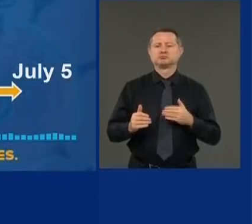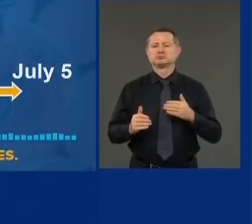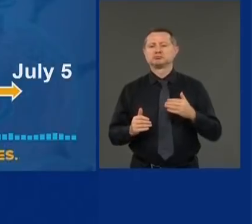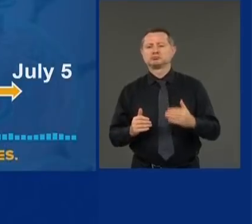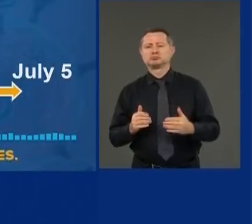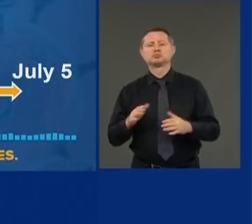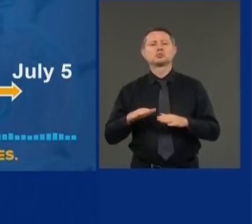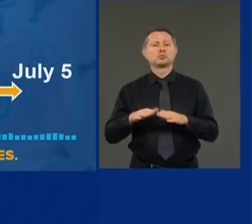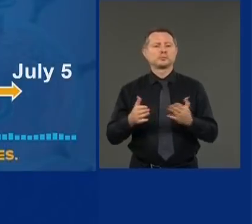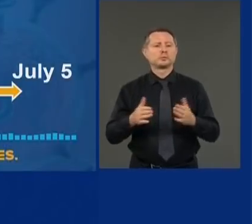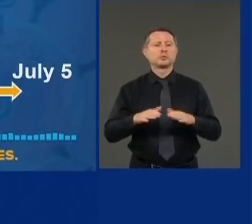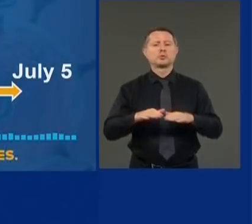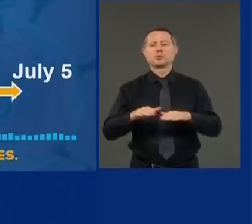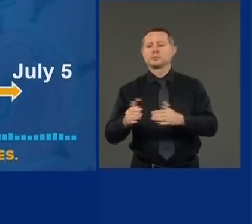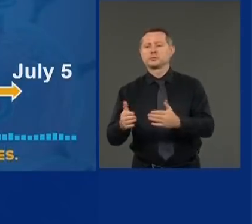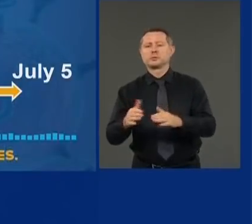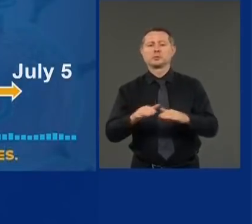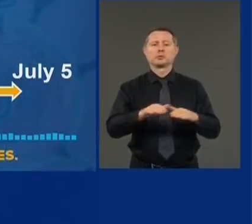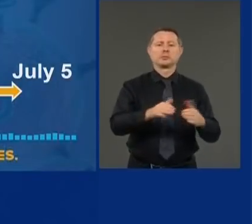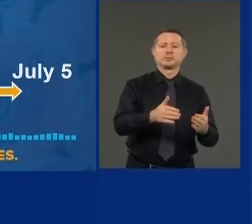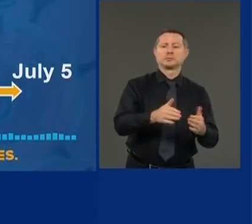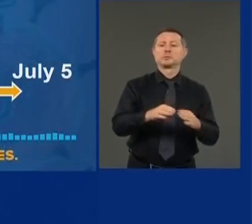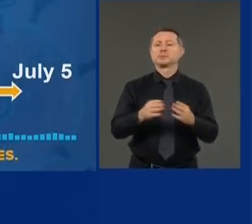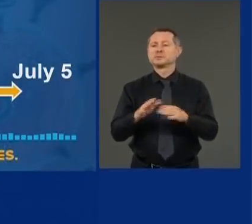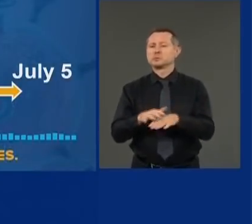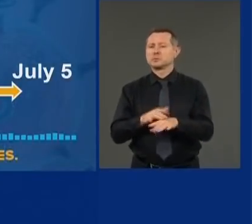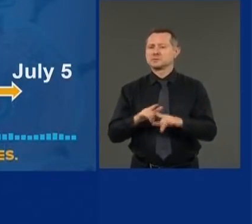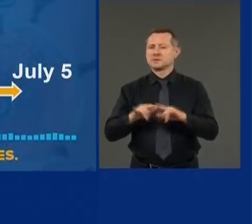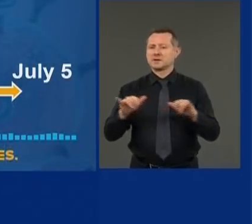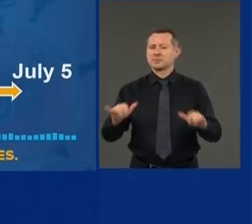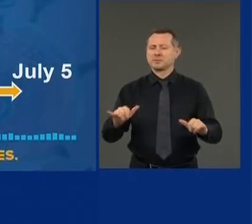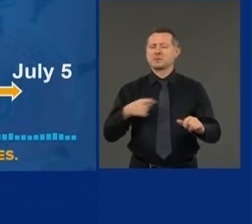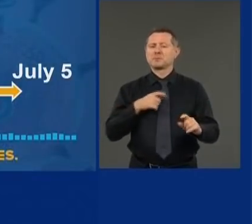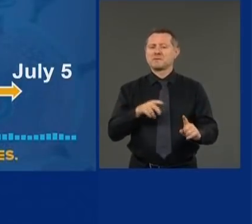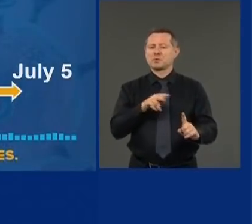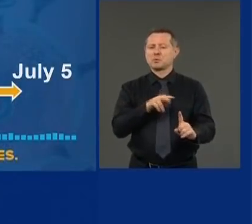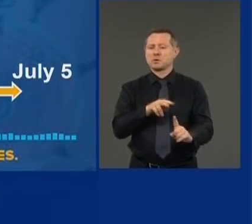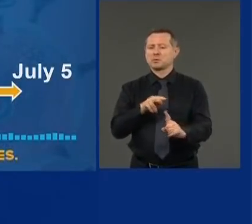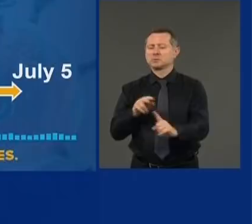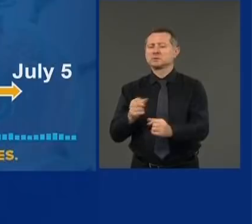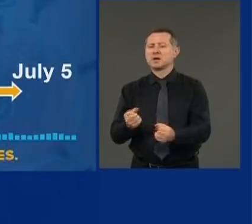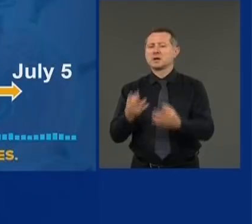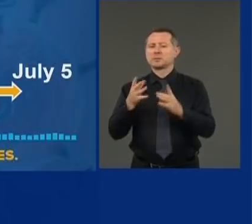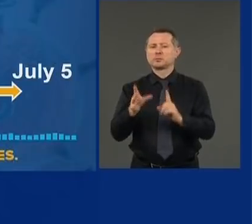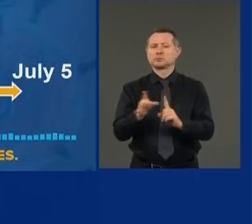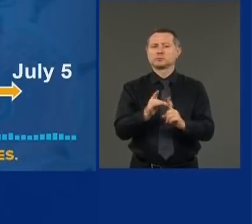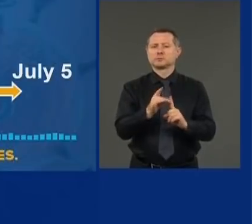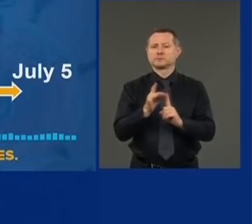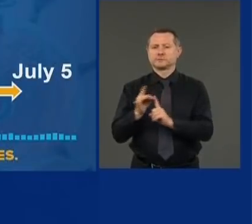OUR PREMISE WAS YOU COULD MODERATE THE ACTIVITY SO YOU